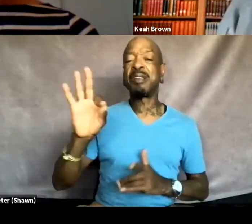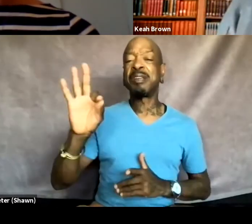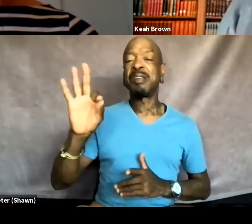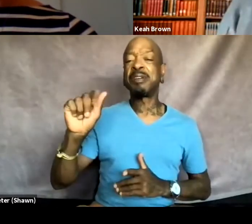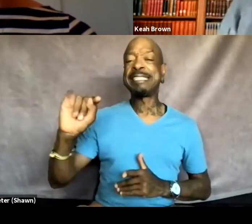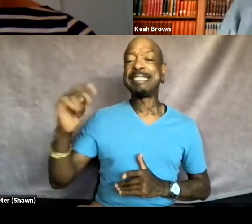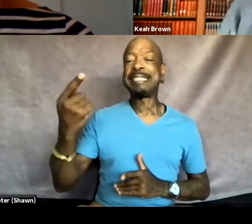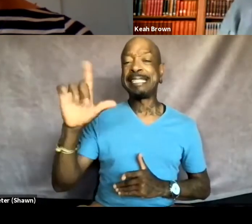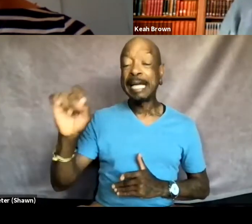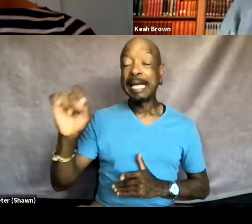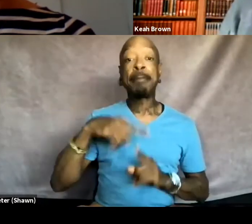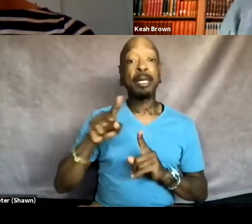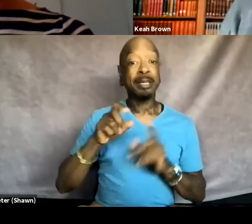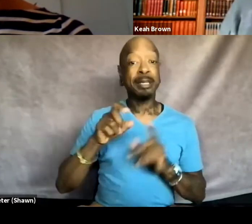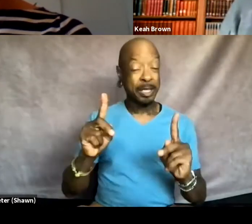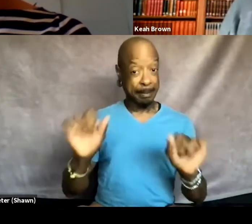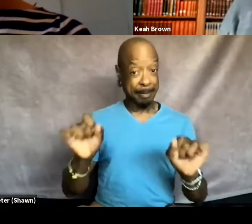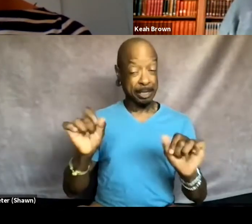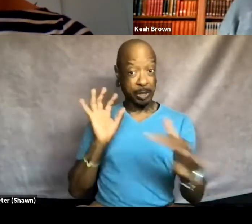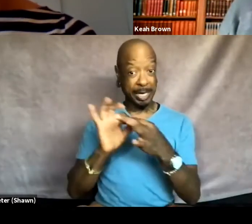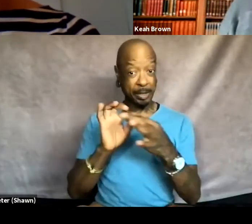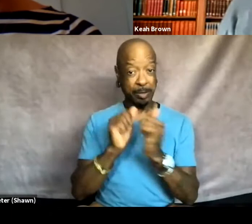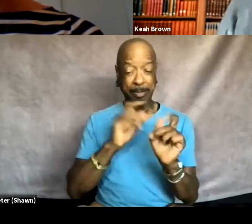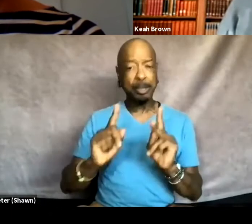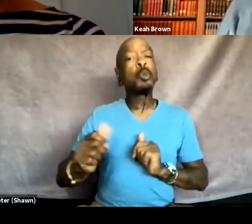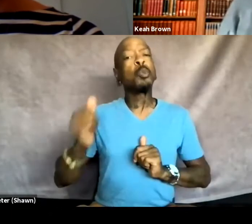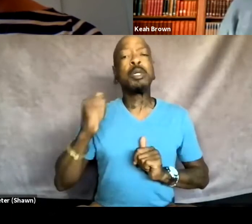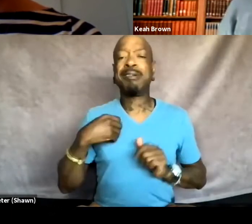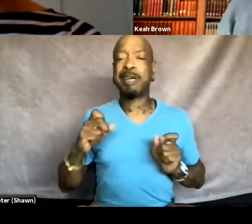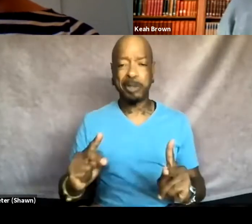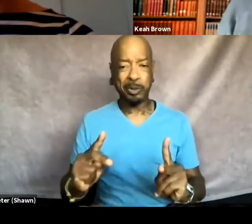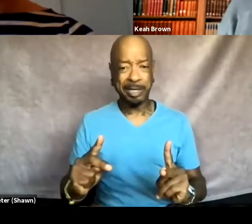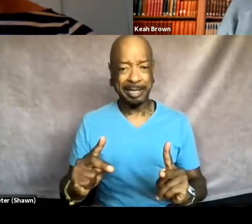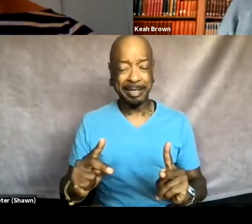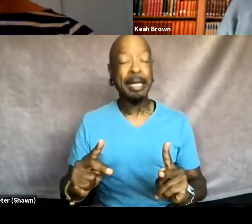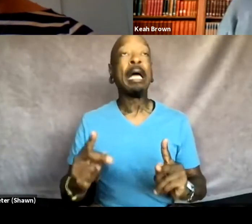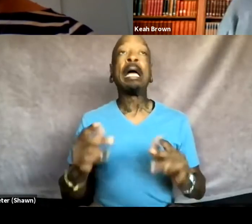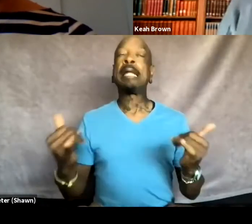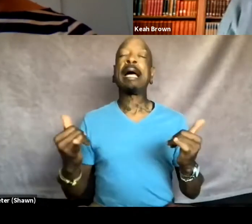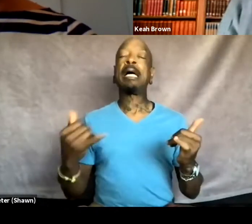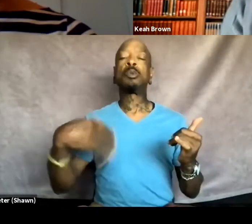the ability to connect with people you wouldn't otherwise has far outweighed you know any